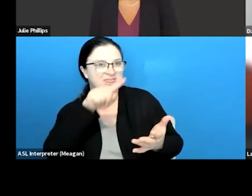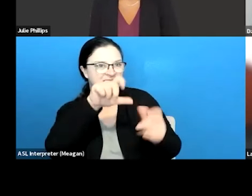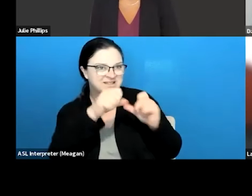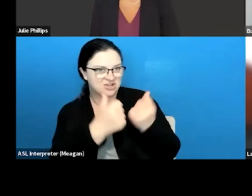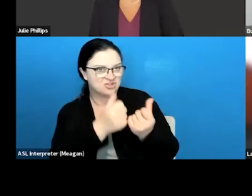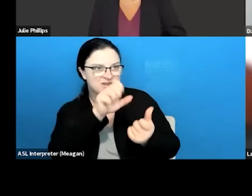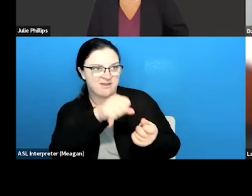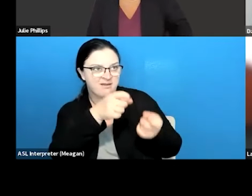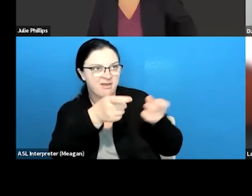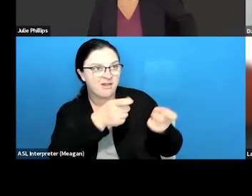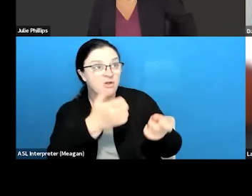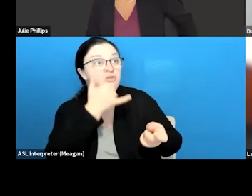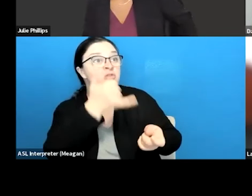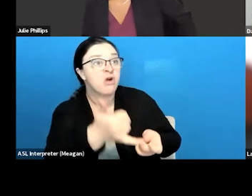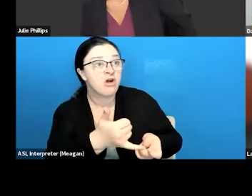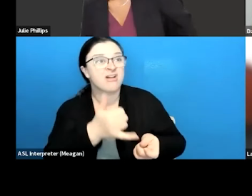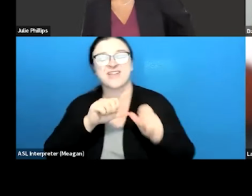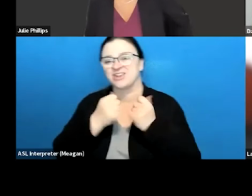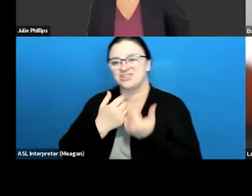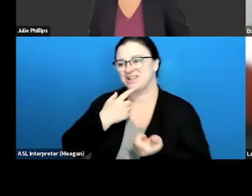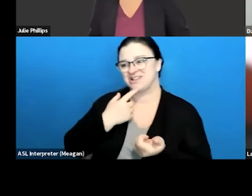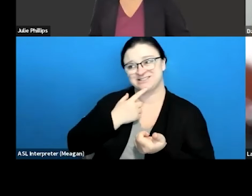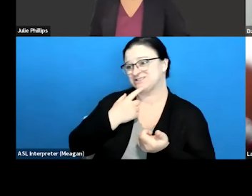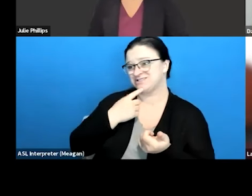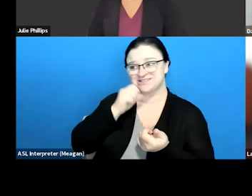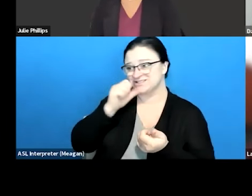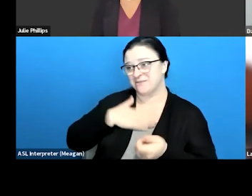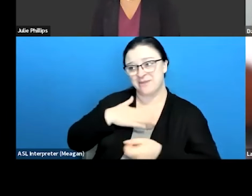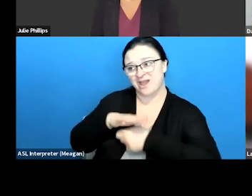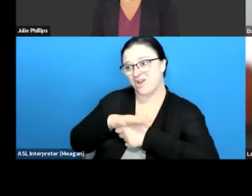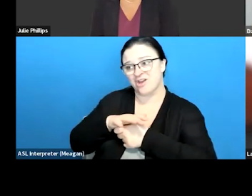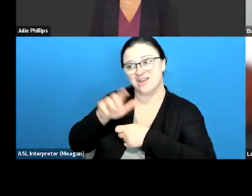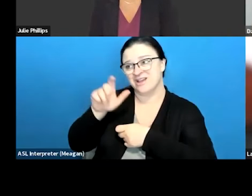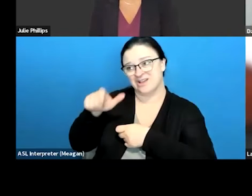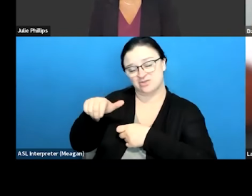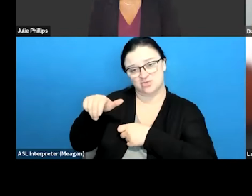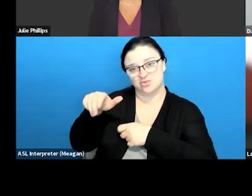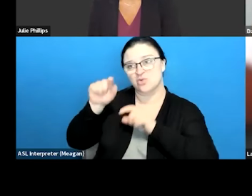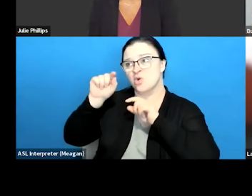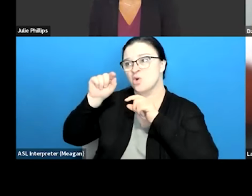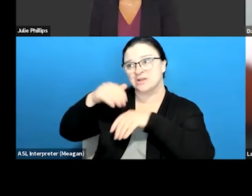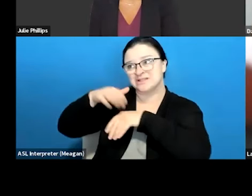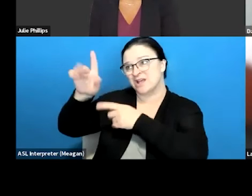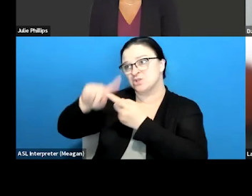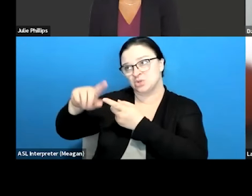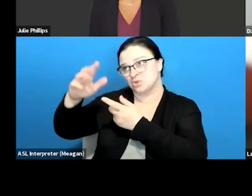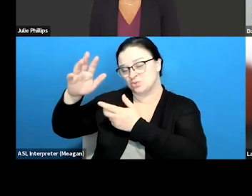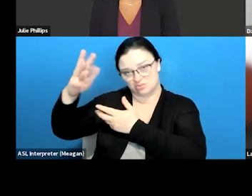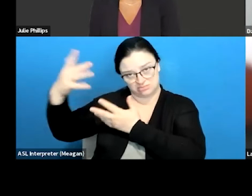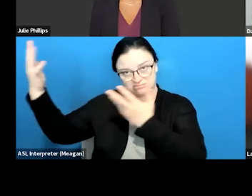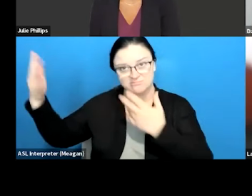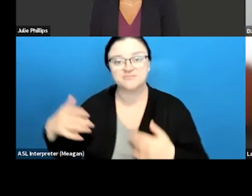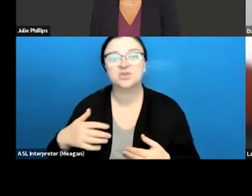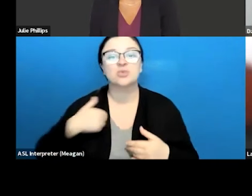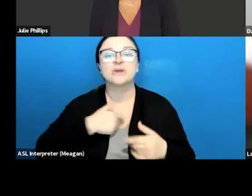They call that agency, and the agency goes, "Oh no, that's not my service area. "It needs to go to..." We decided that whoever CommCare calls,